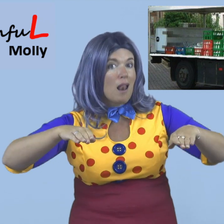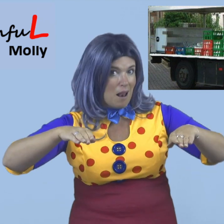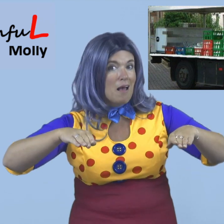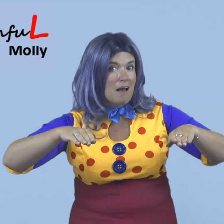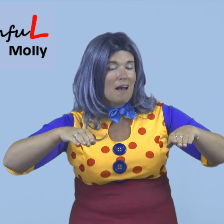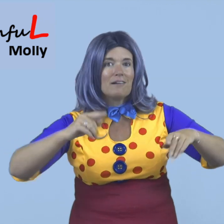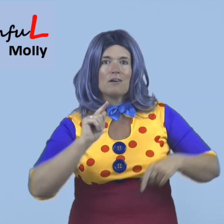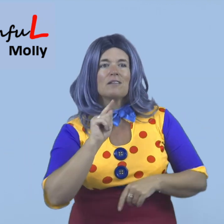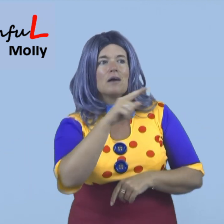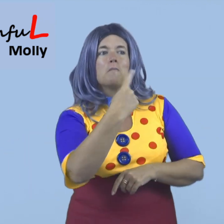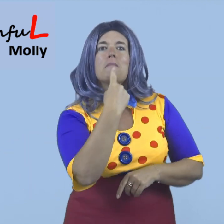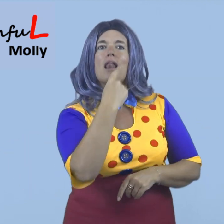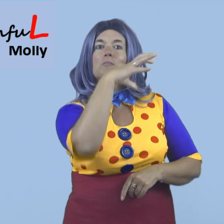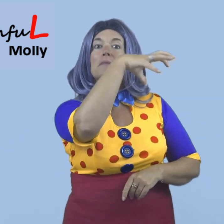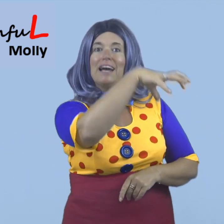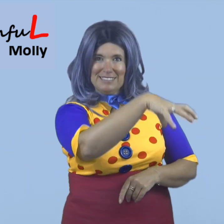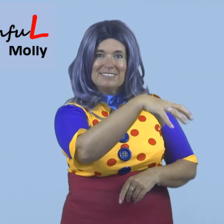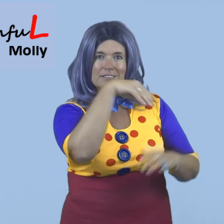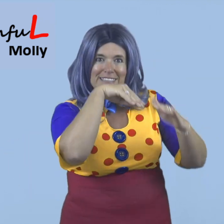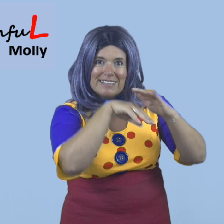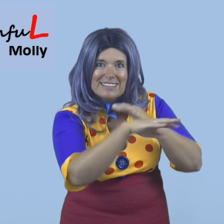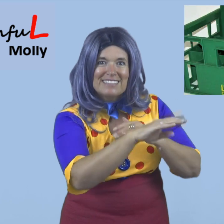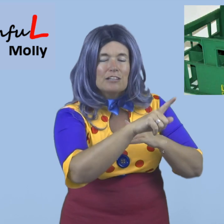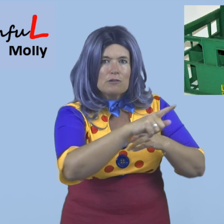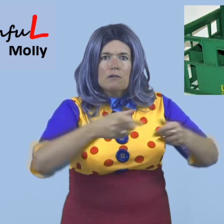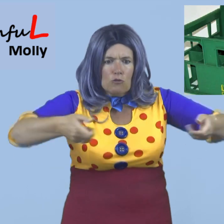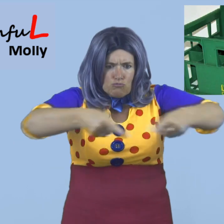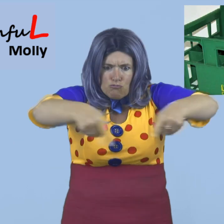Going back and fore into the cold store building, Meg and Bob